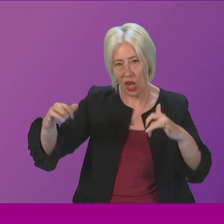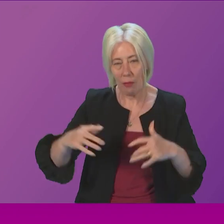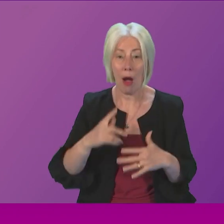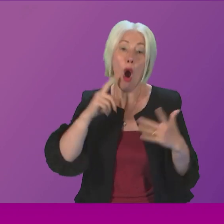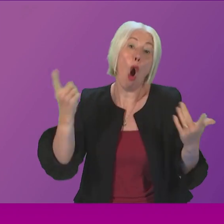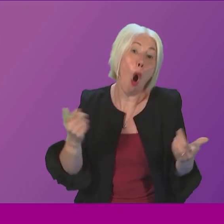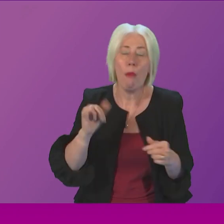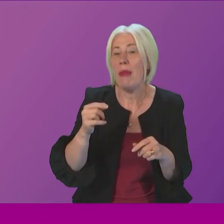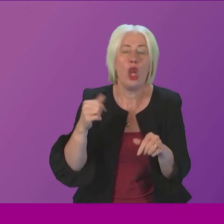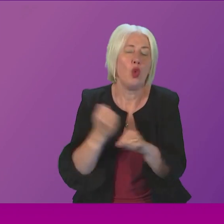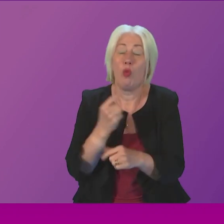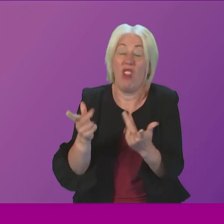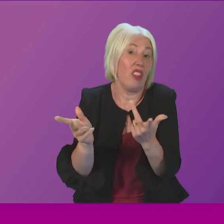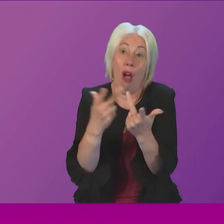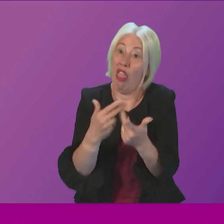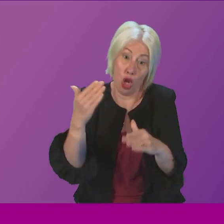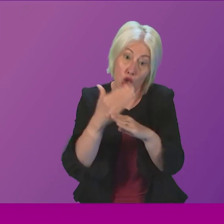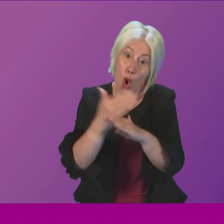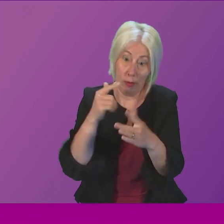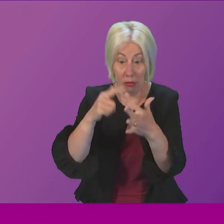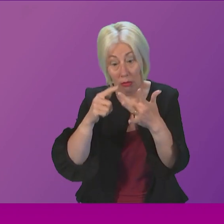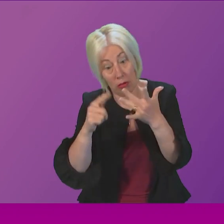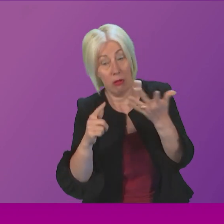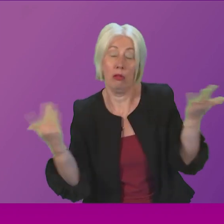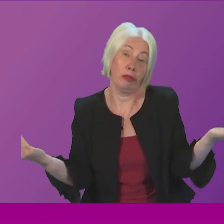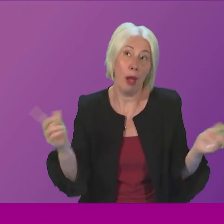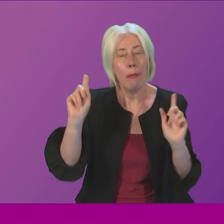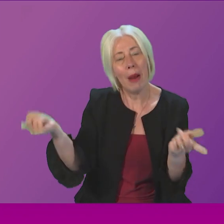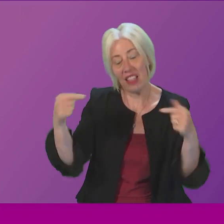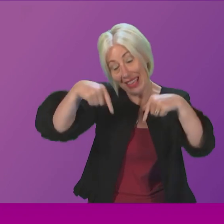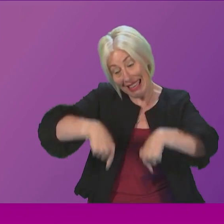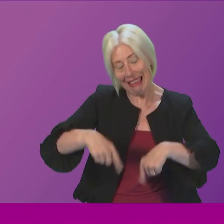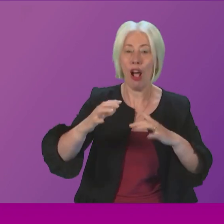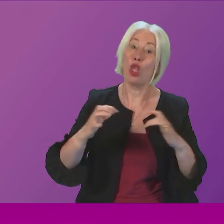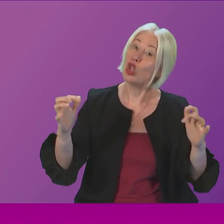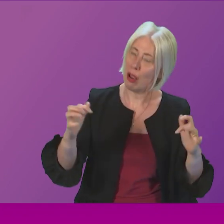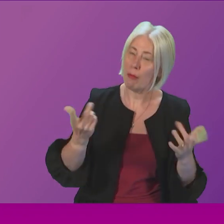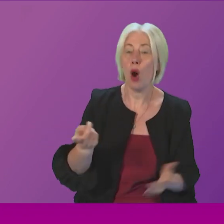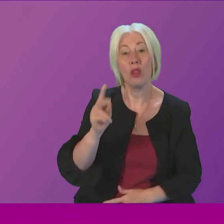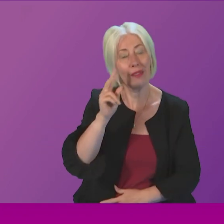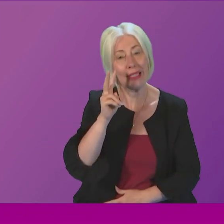other jobs, but, if he had been here in the chamber, he would have seen that we have a